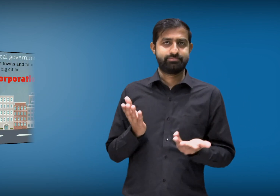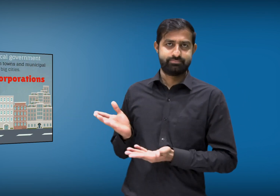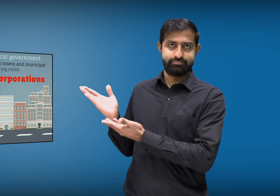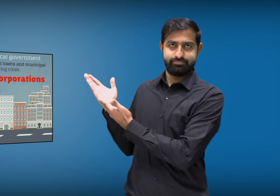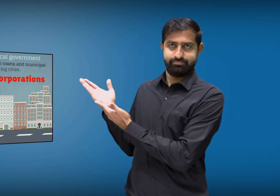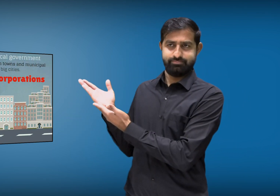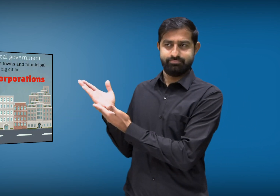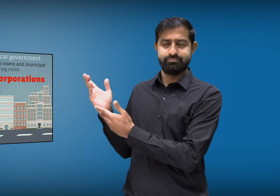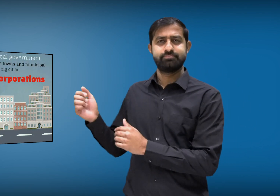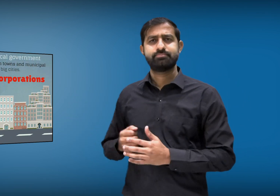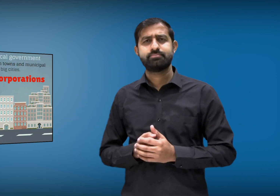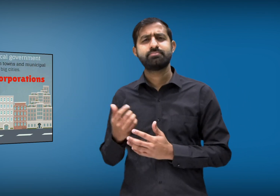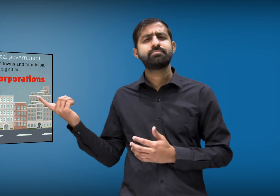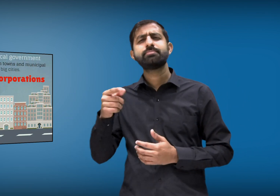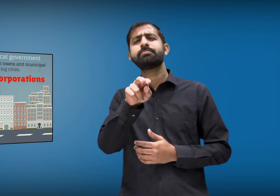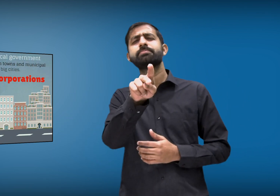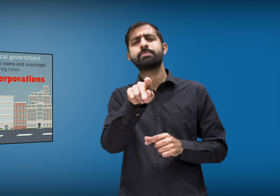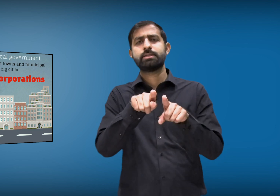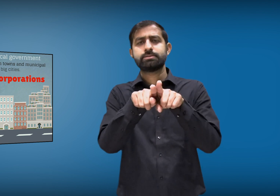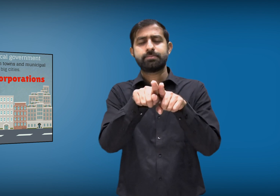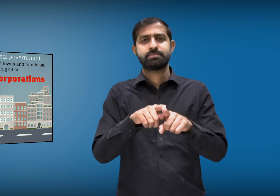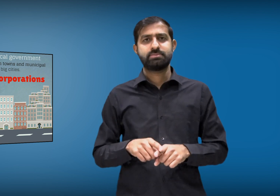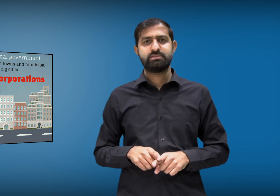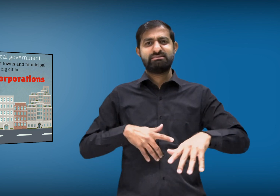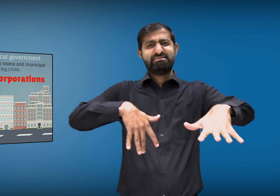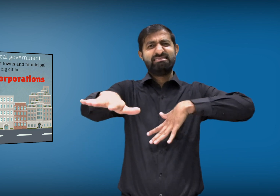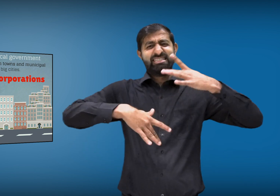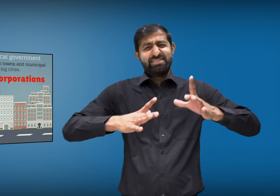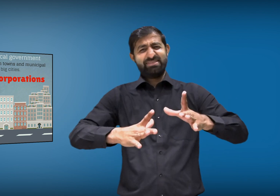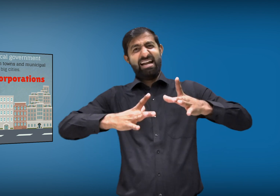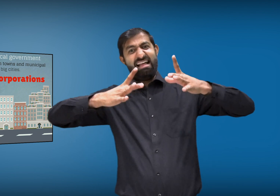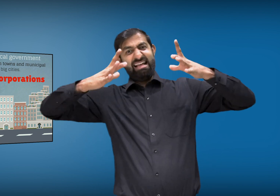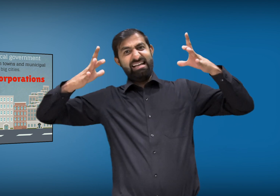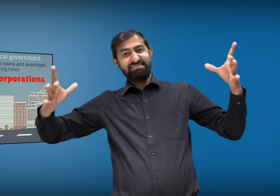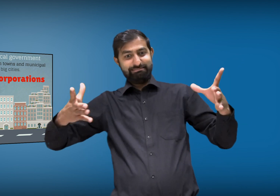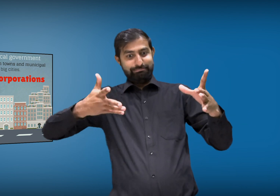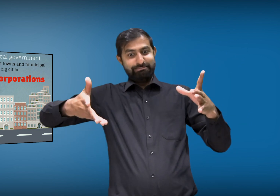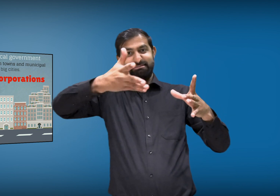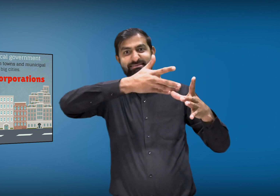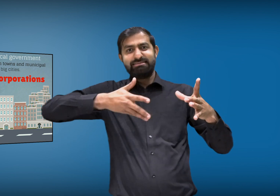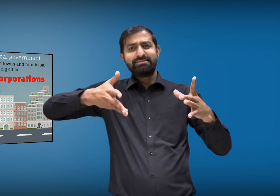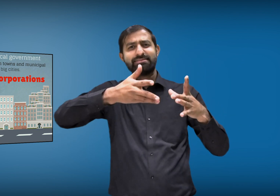Municipal Corporation. What does this mean? Let us take an example - large cities